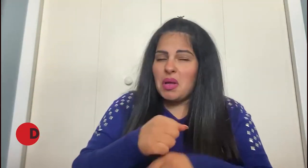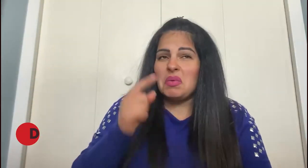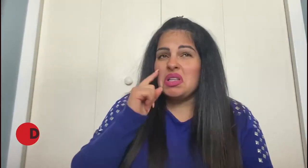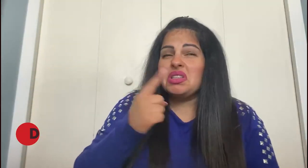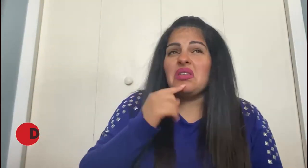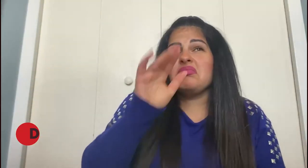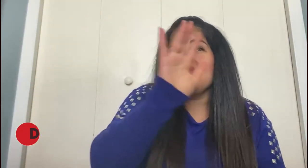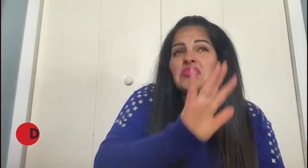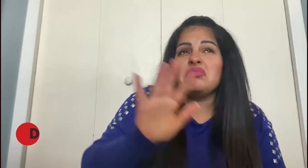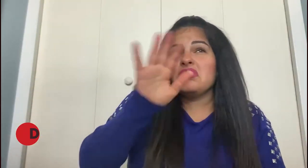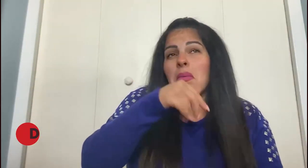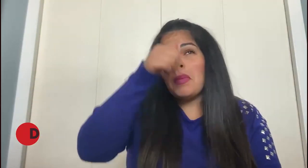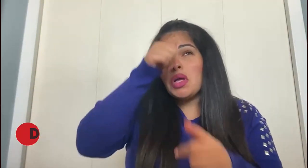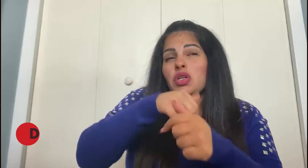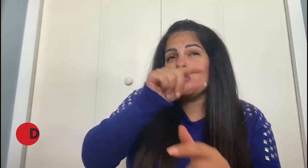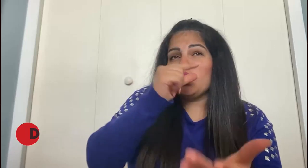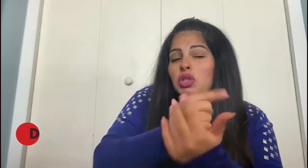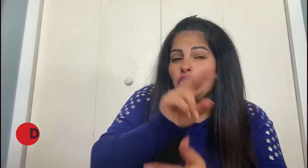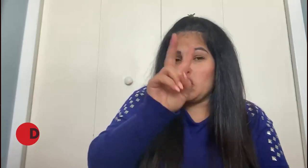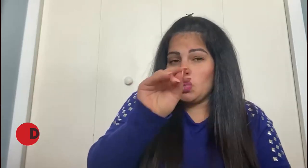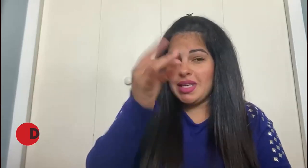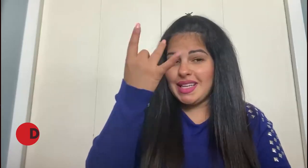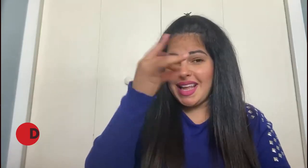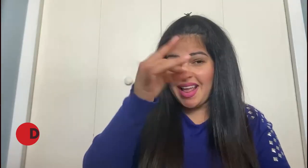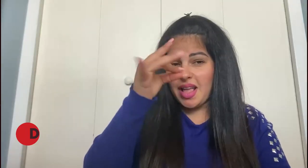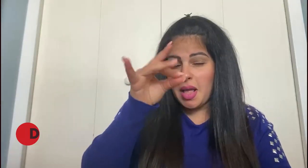I am still searching for a job.